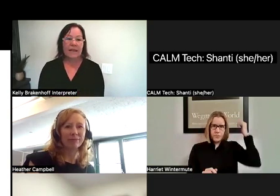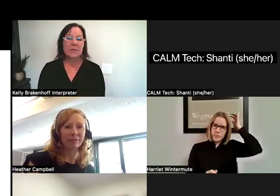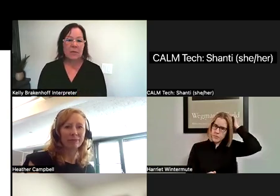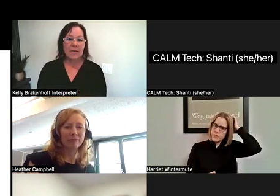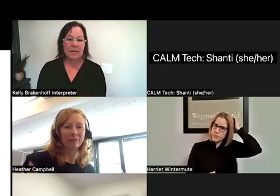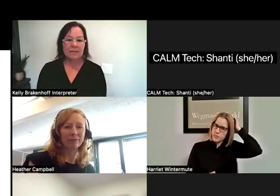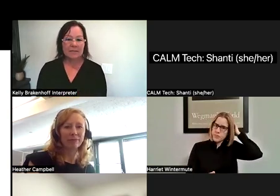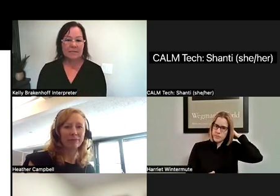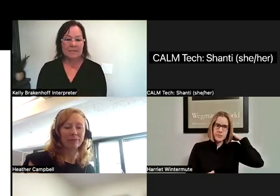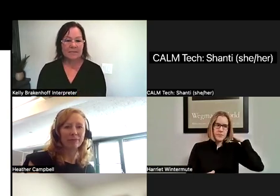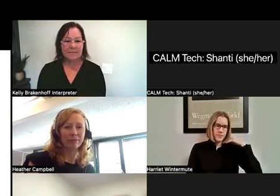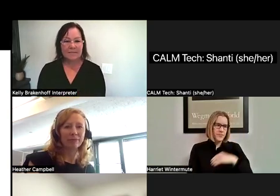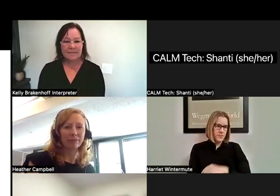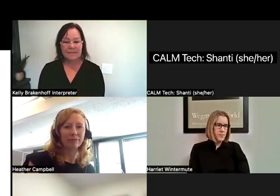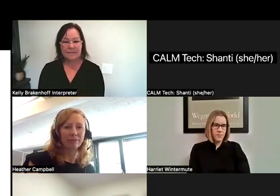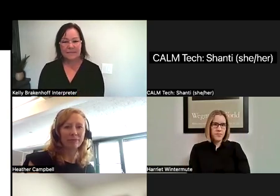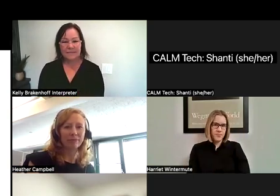Yes, we will. >> DR. ALYSE JORDAN: Okay. So that was